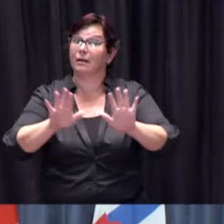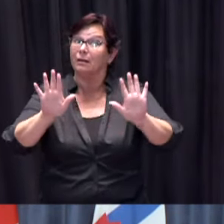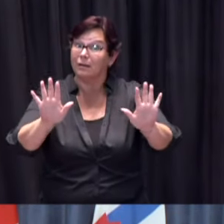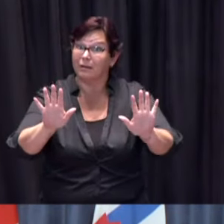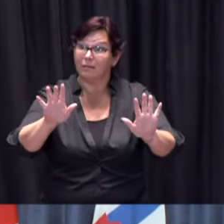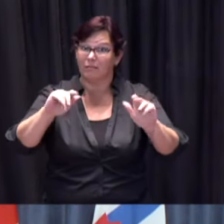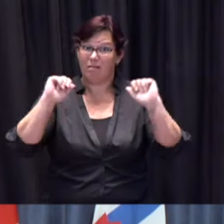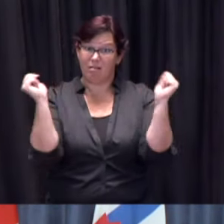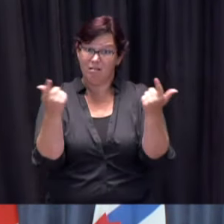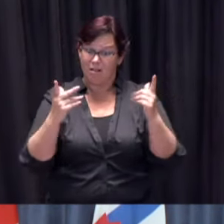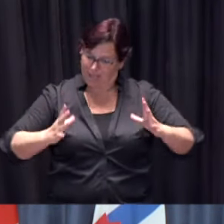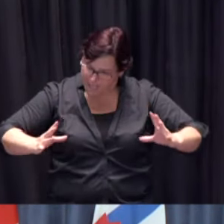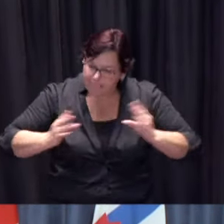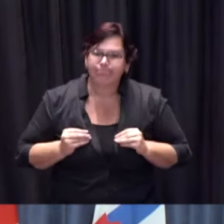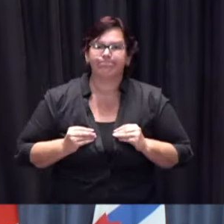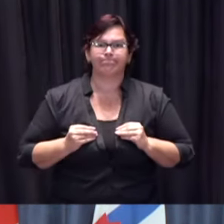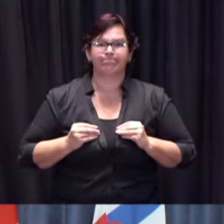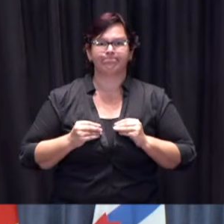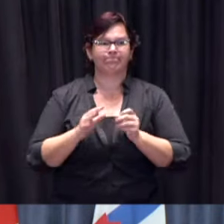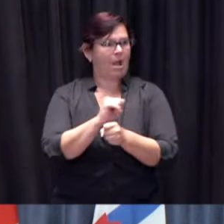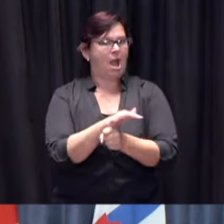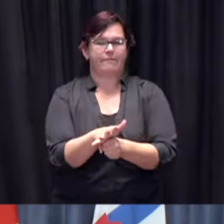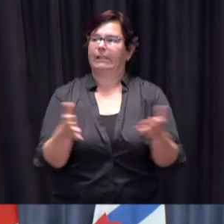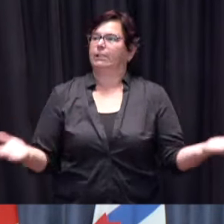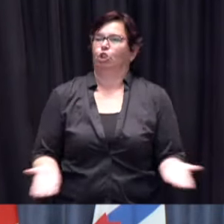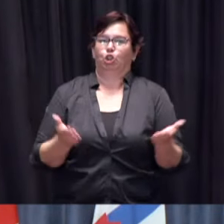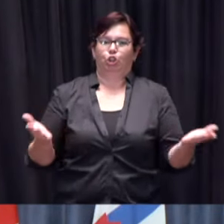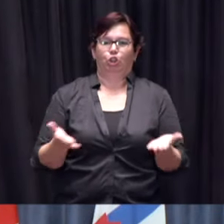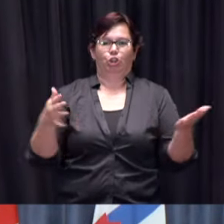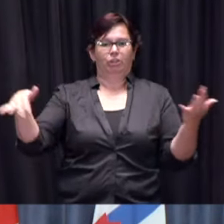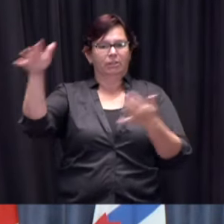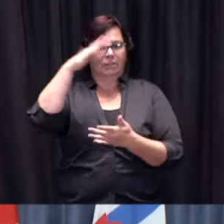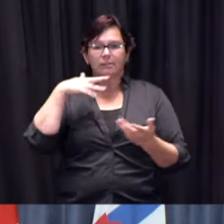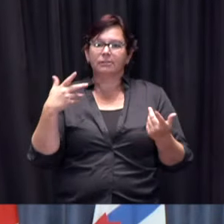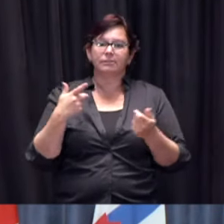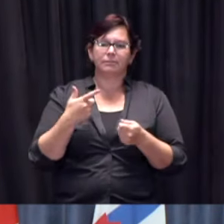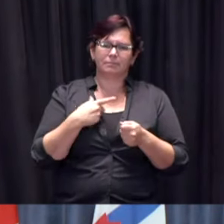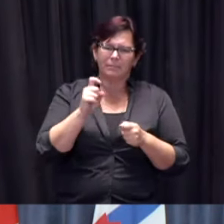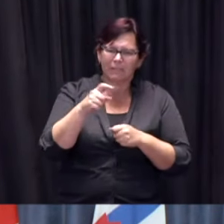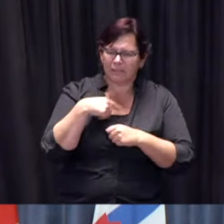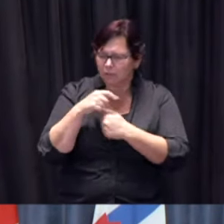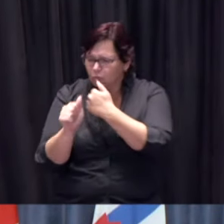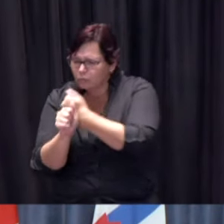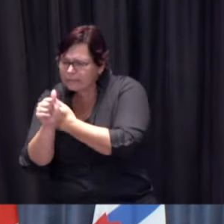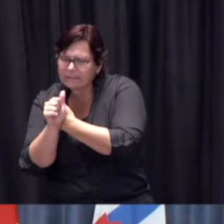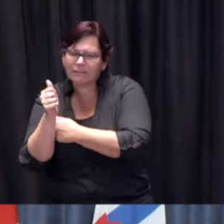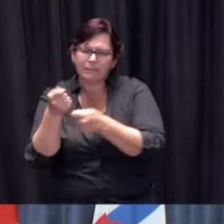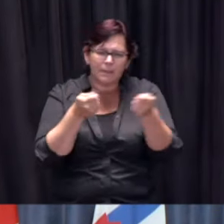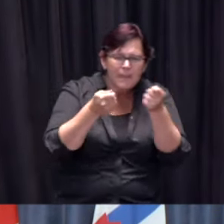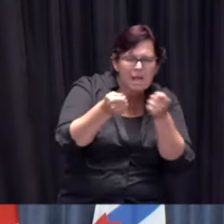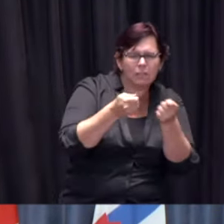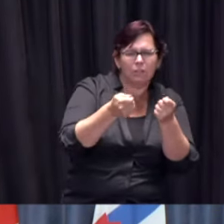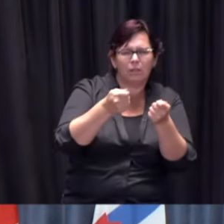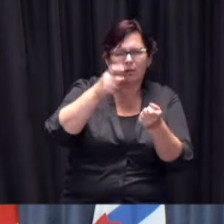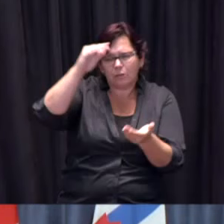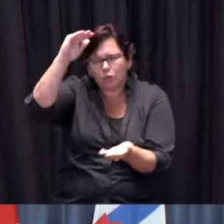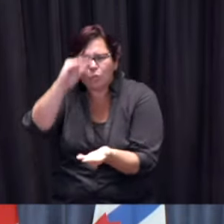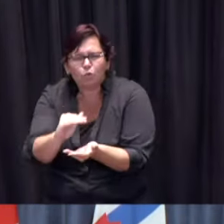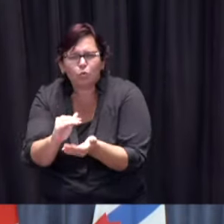It also means managing and mitigating risk at the same time. We simply you know we can't stay locked in our homes forever